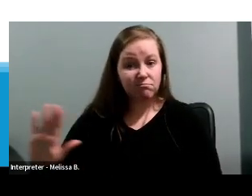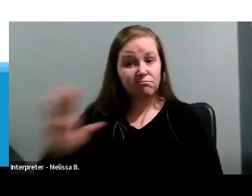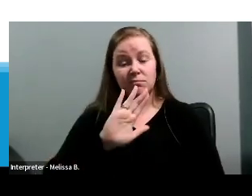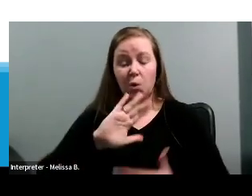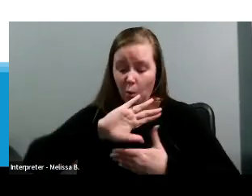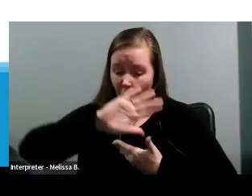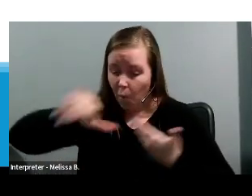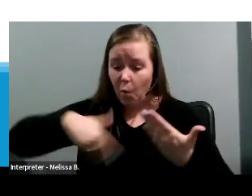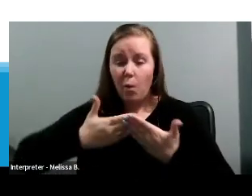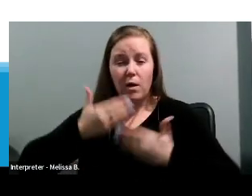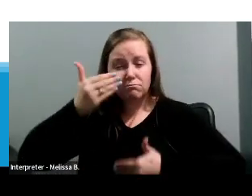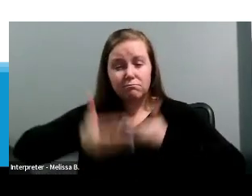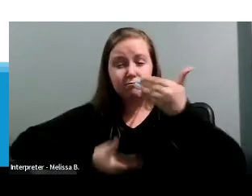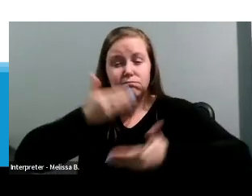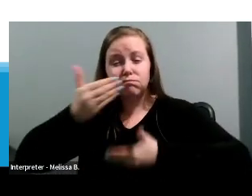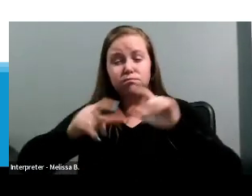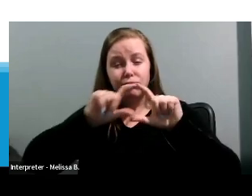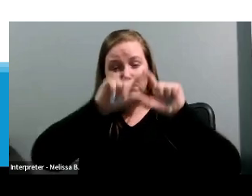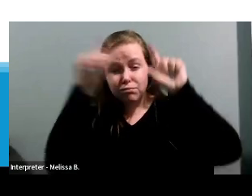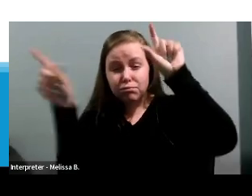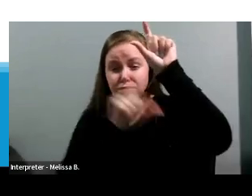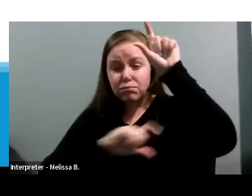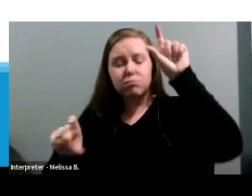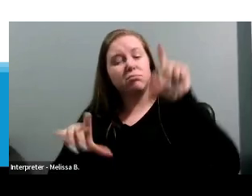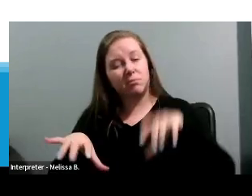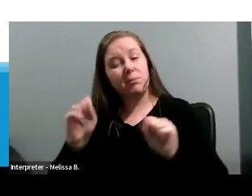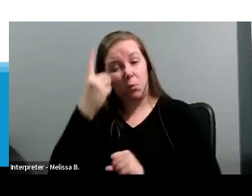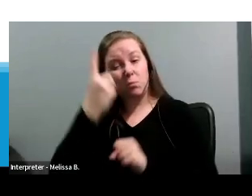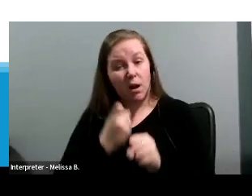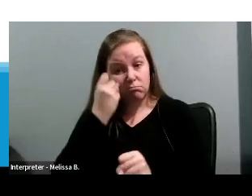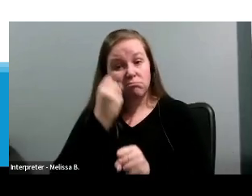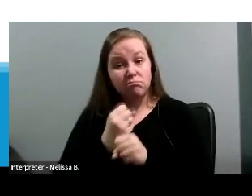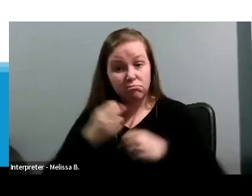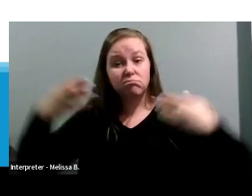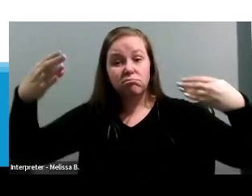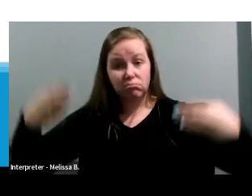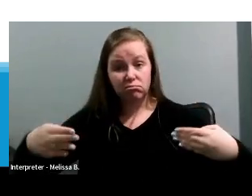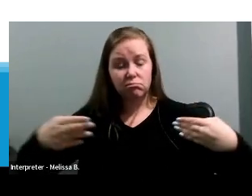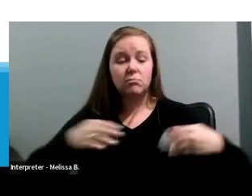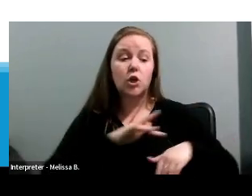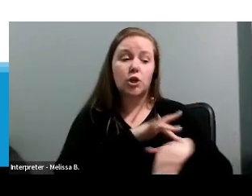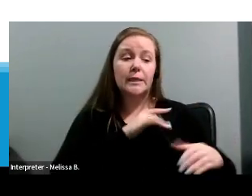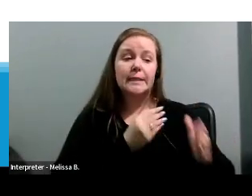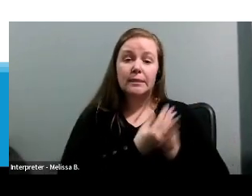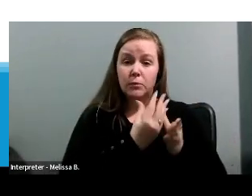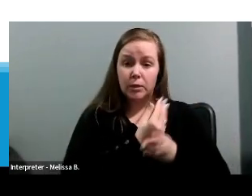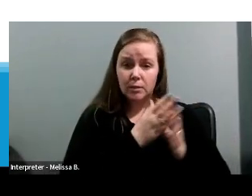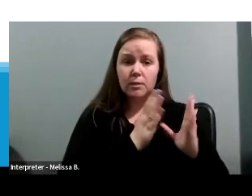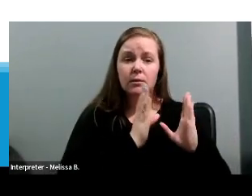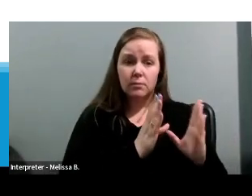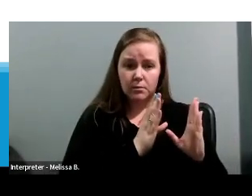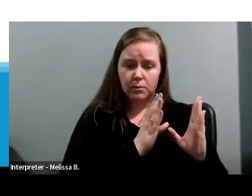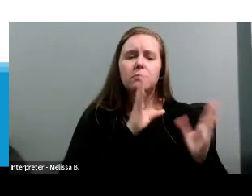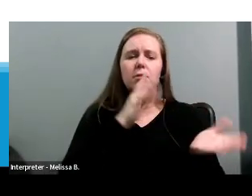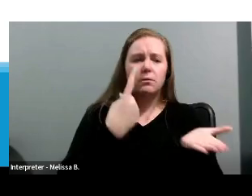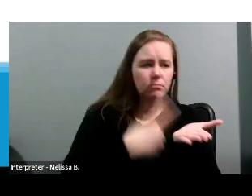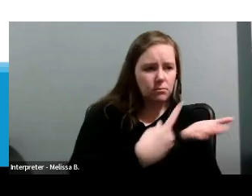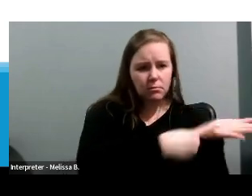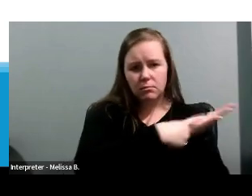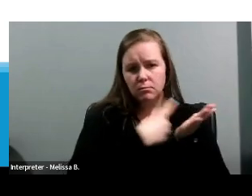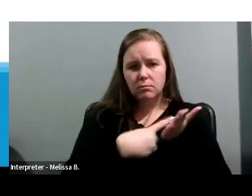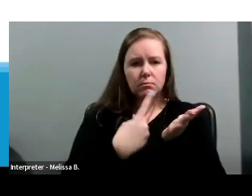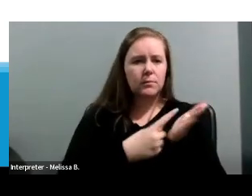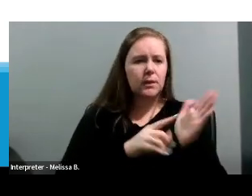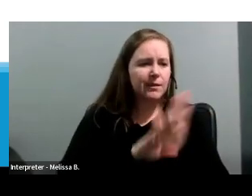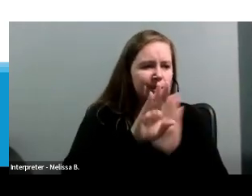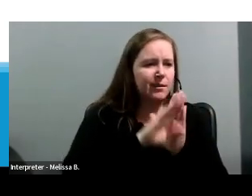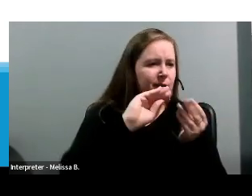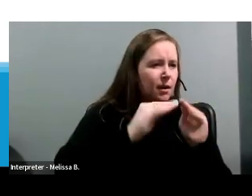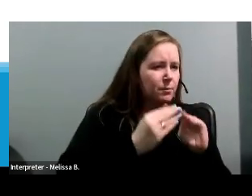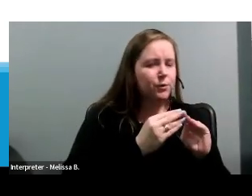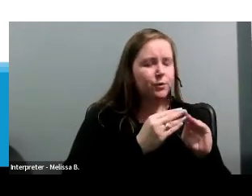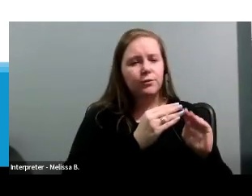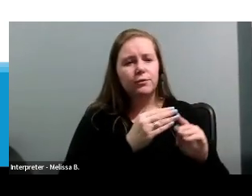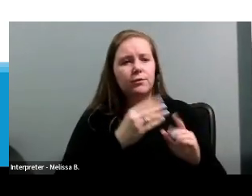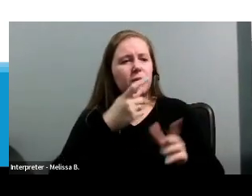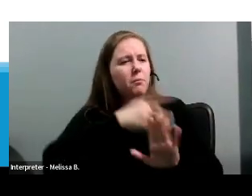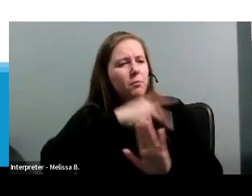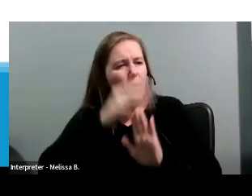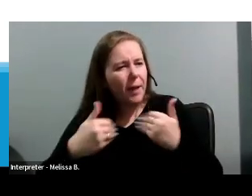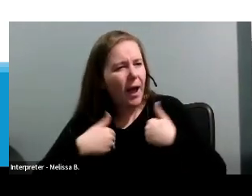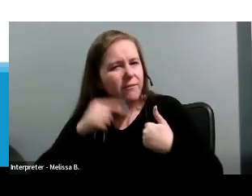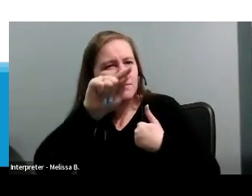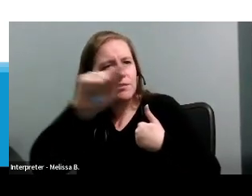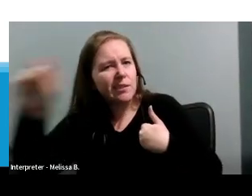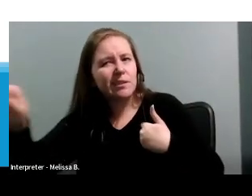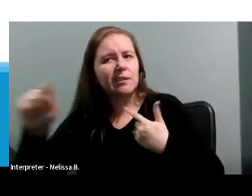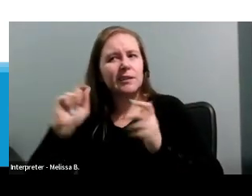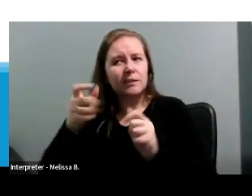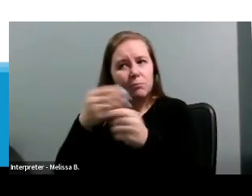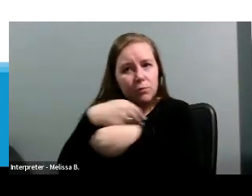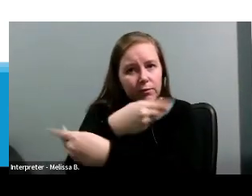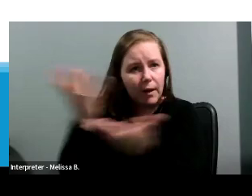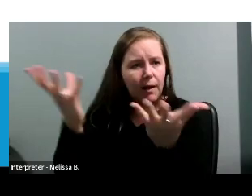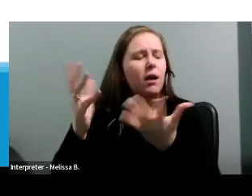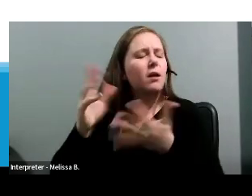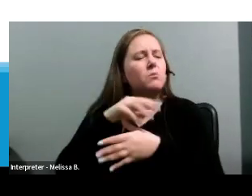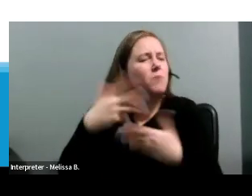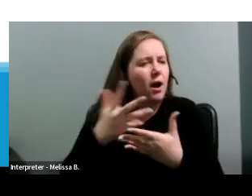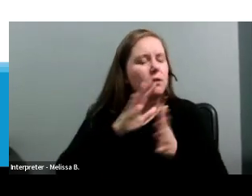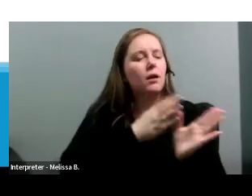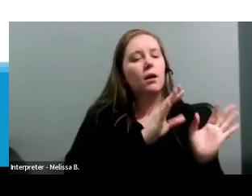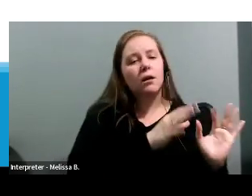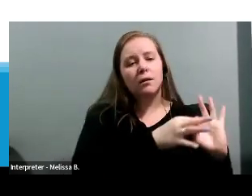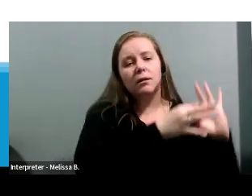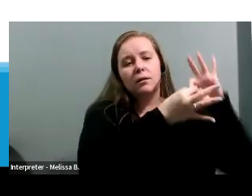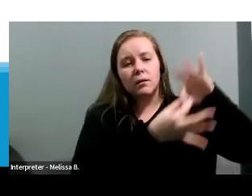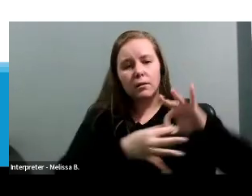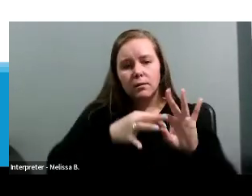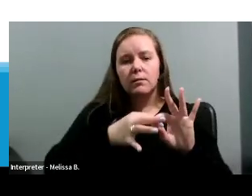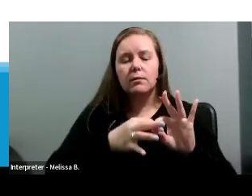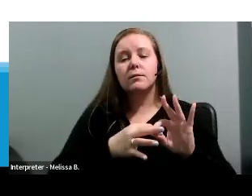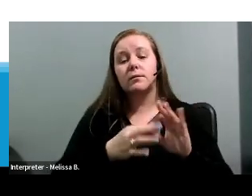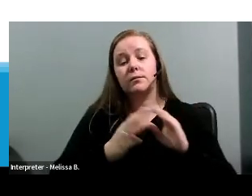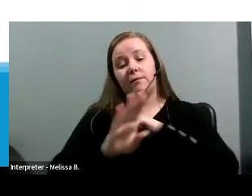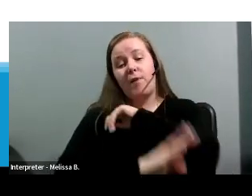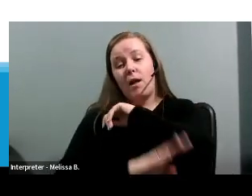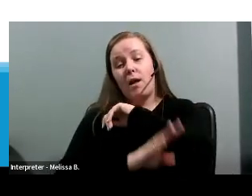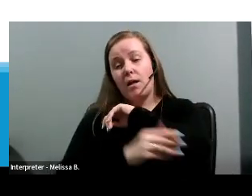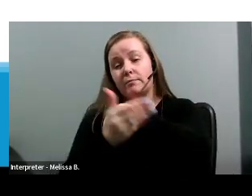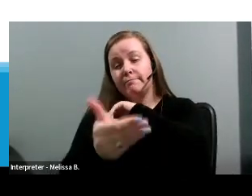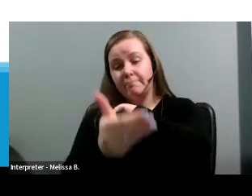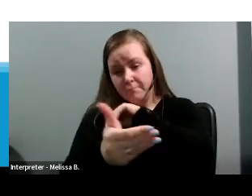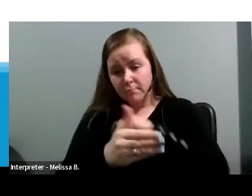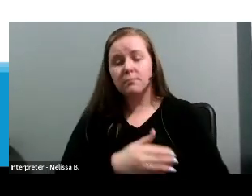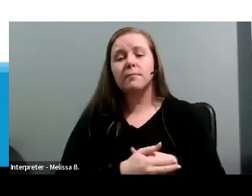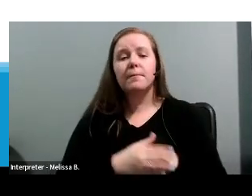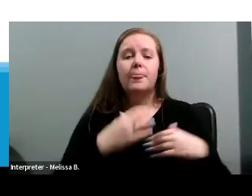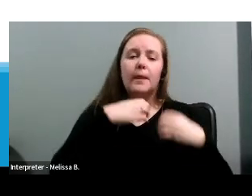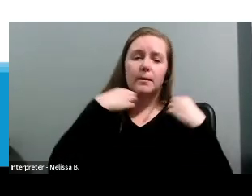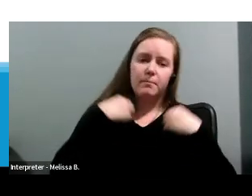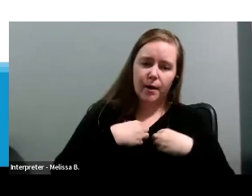Melissa Wong (she/her), SPT: It begins with the city staff, kind of in early spring, looking at where, developing those, those, their budget numbers, what the programs are that they need to deliver, and then it leads into public consultations in the fall, that the mayor and members of city council hold.